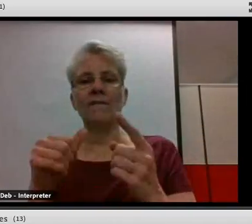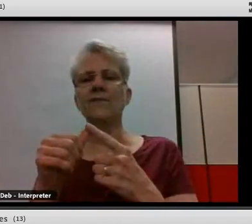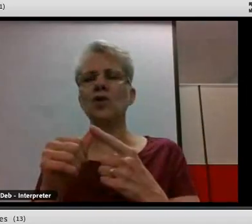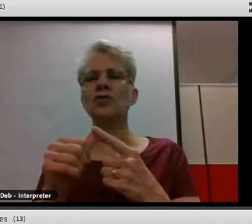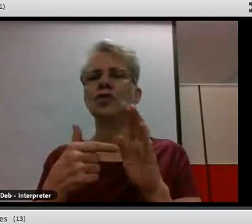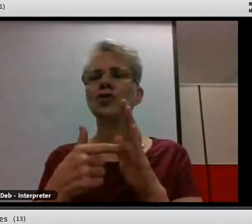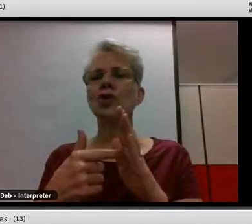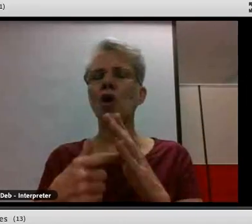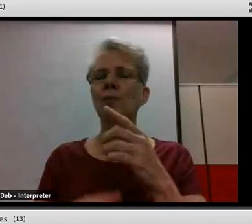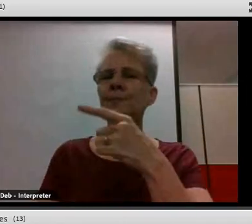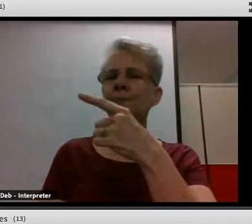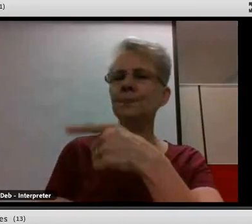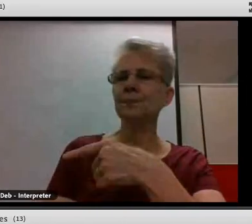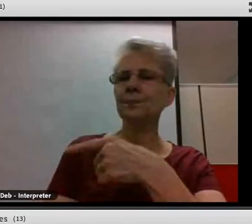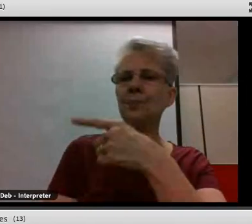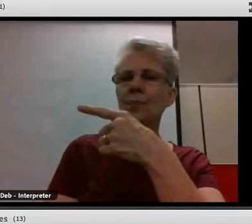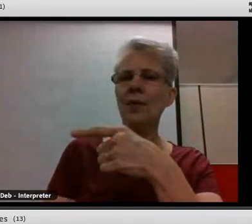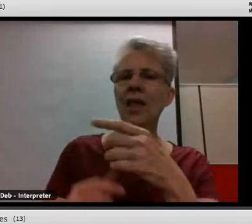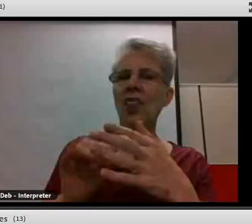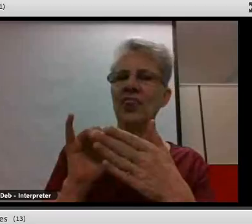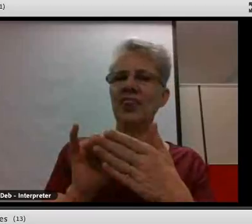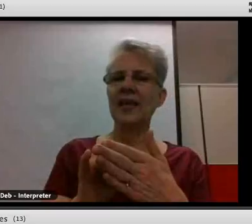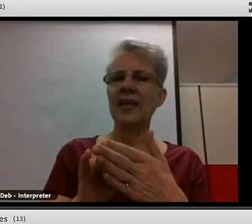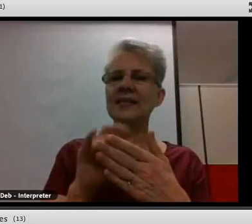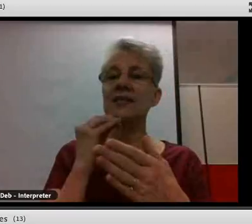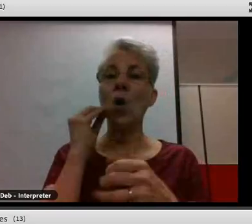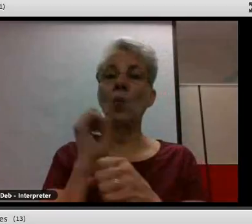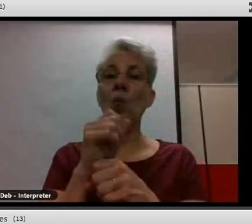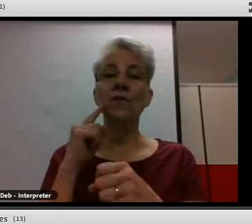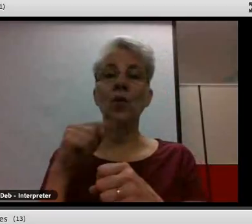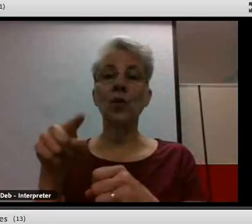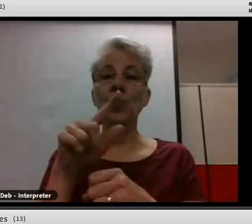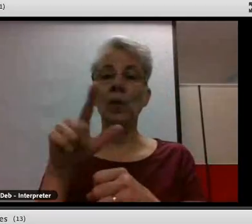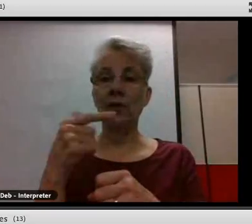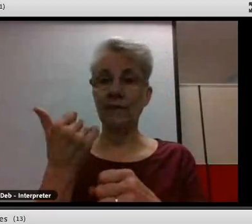And when we look at the tools that will run a check for you,